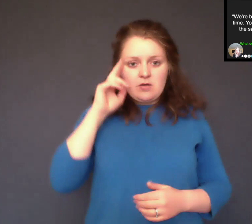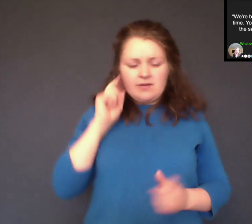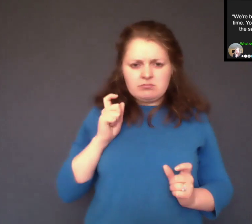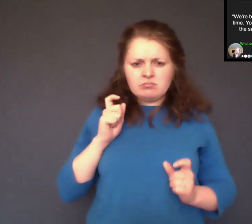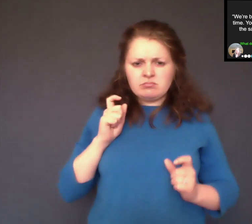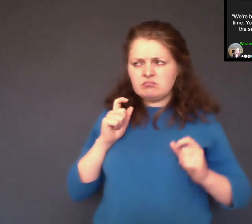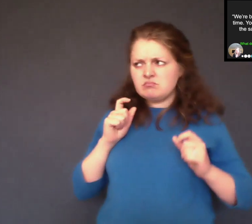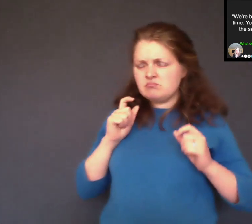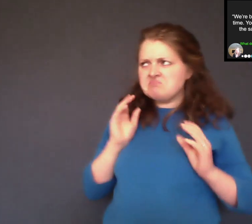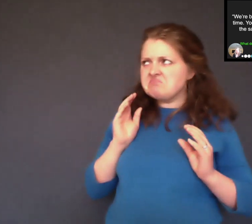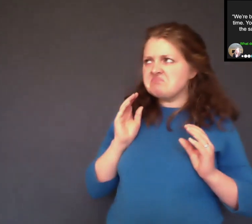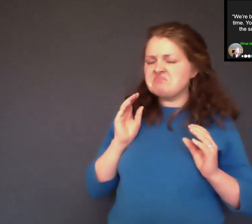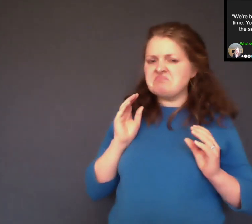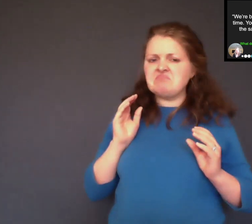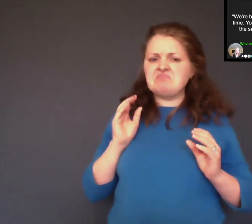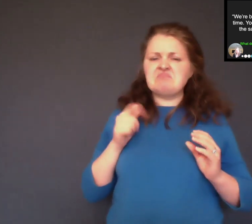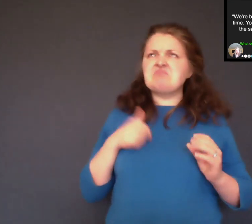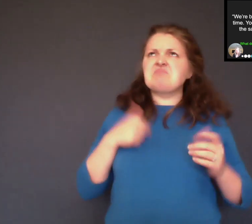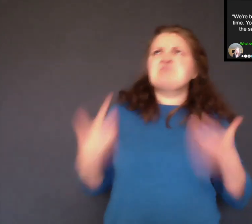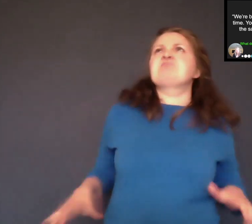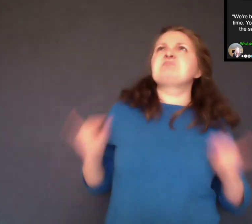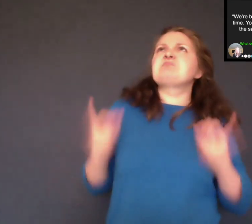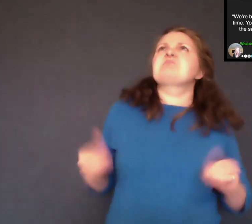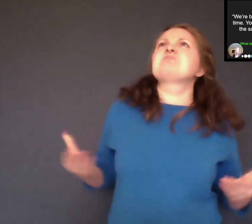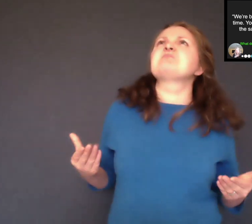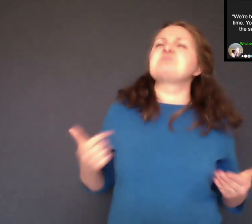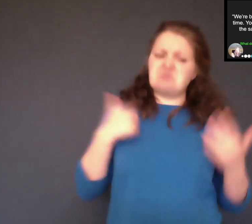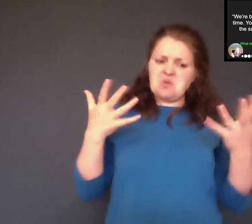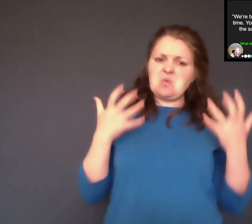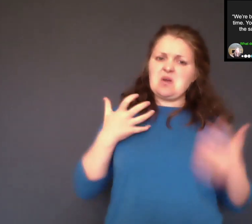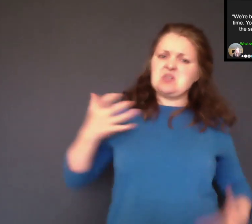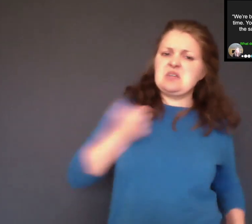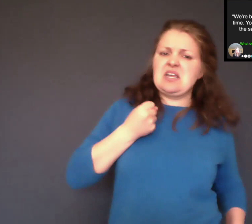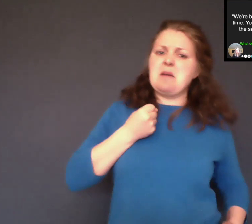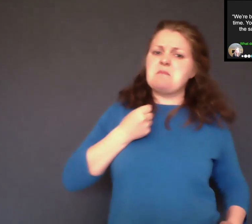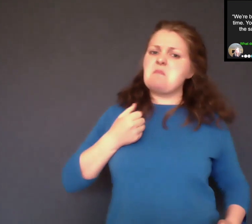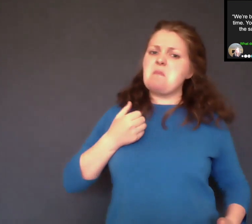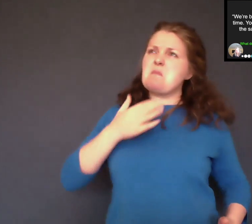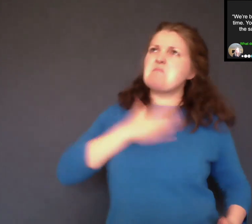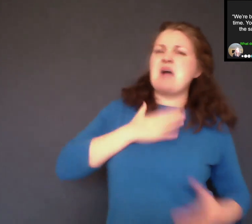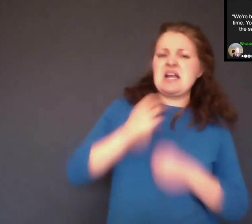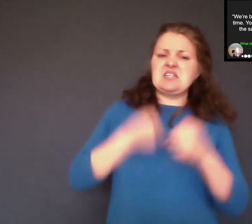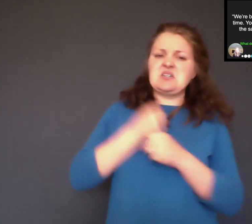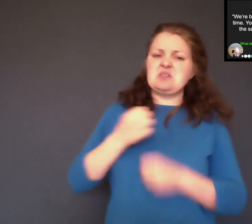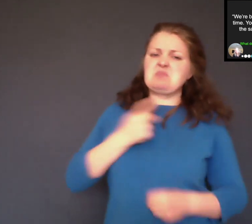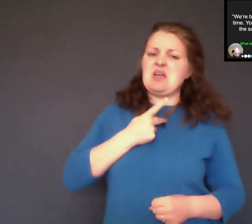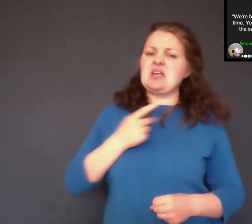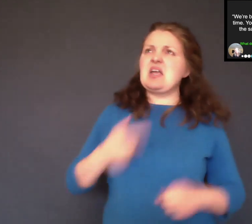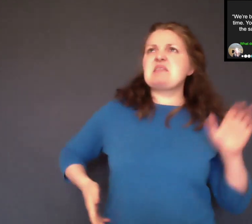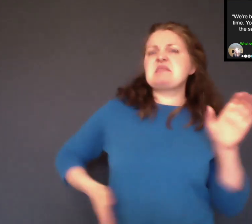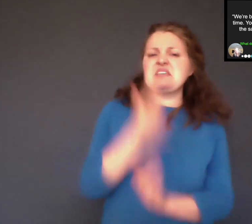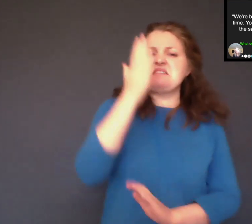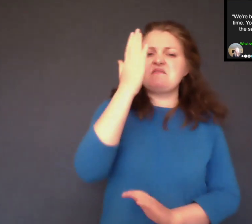i don't want to stay here he said i just want to get what's mine and leave hood side so sad he said